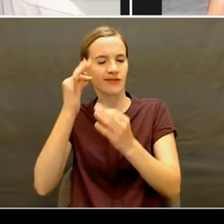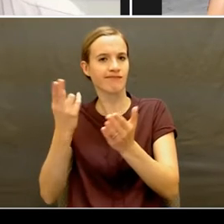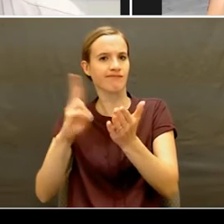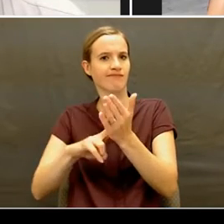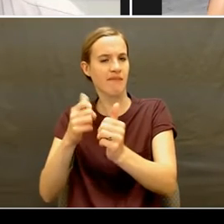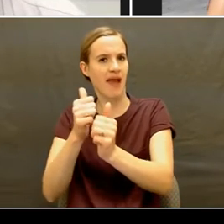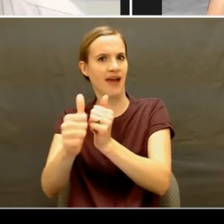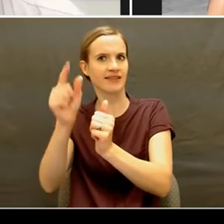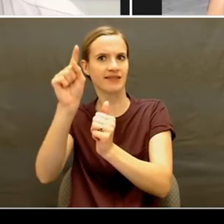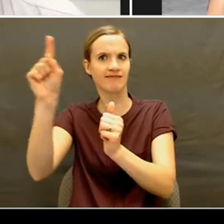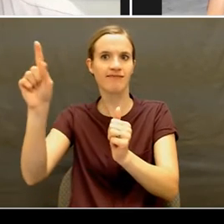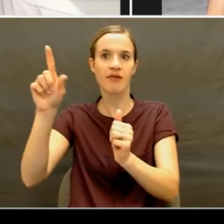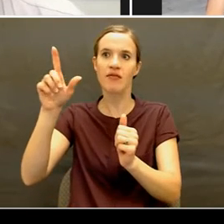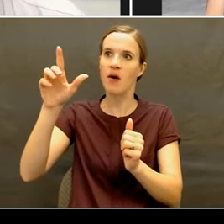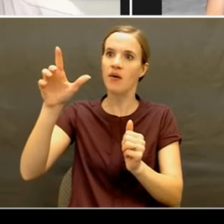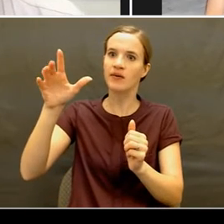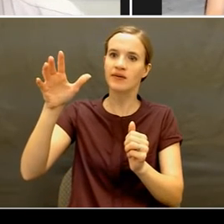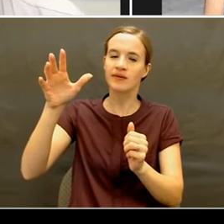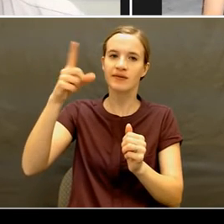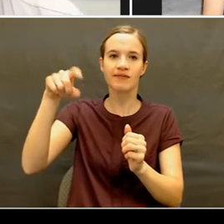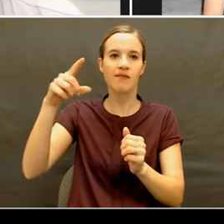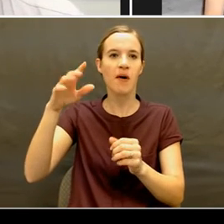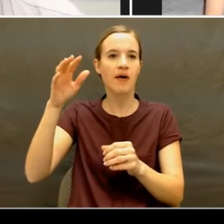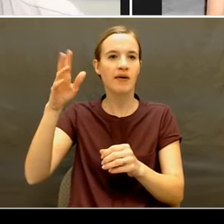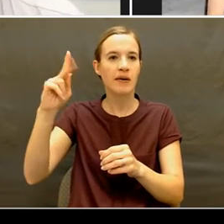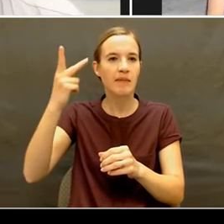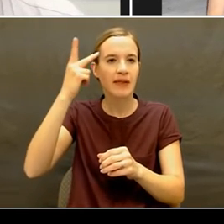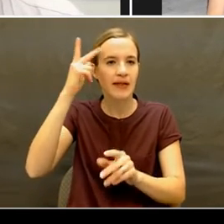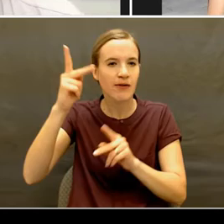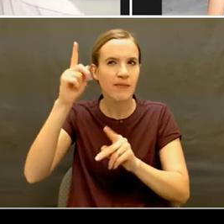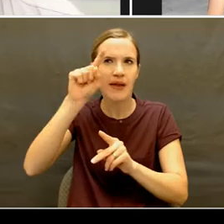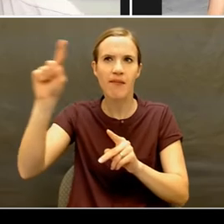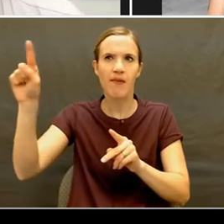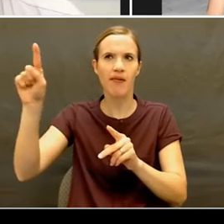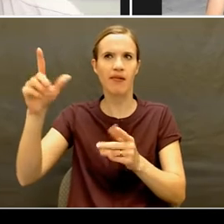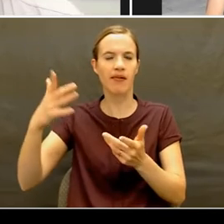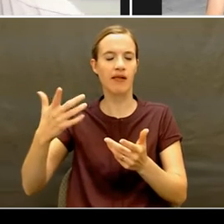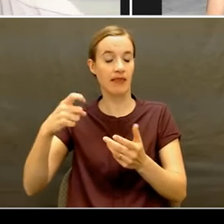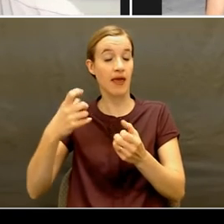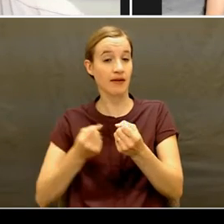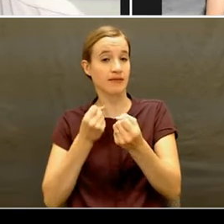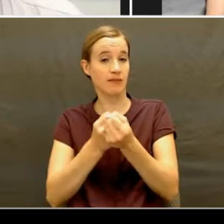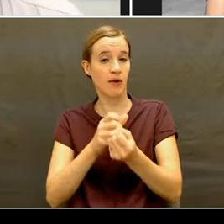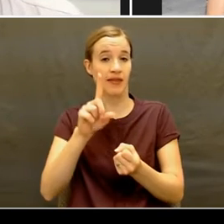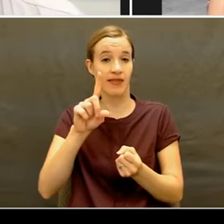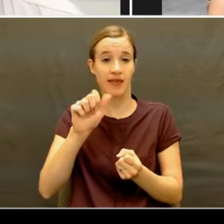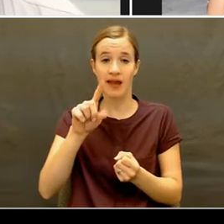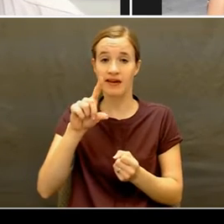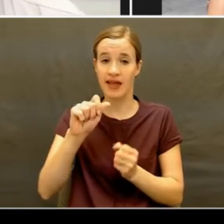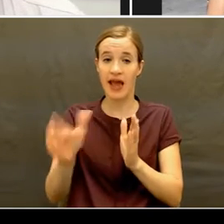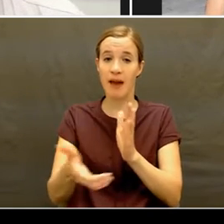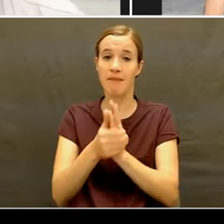they certainly came out in support of what became the ADA Amendments Act now. But you became very